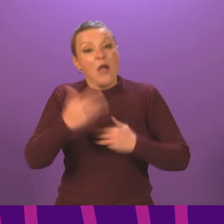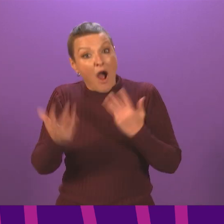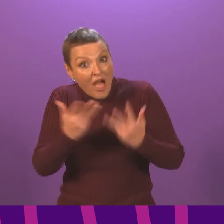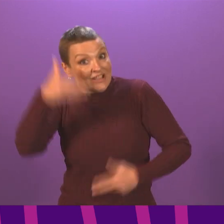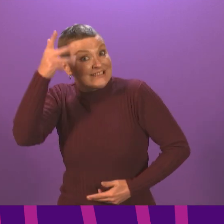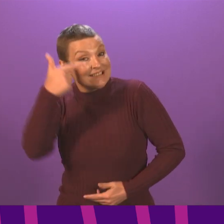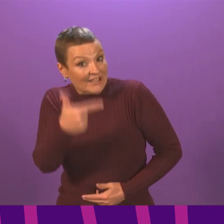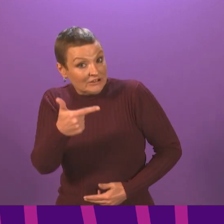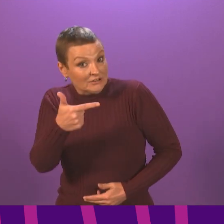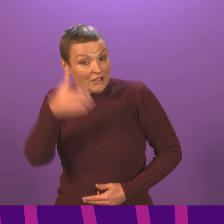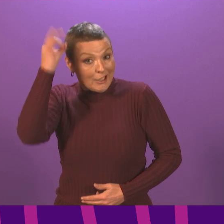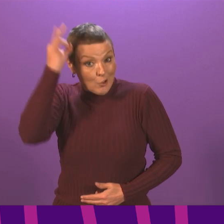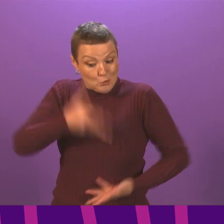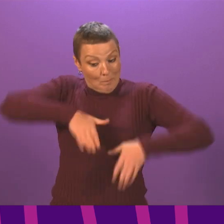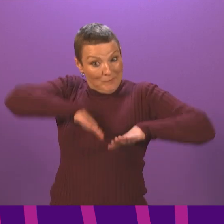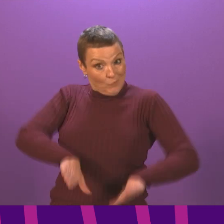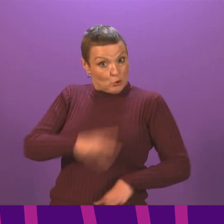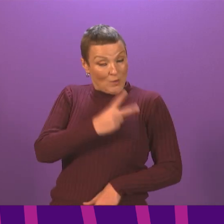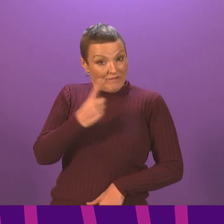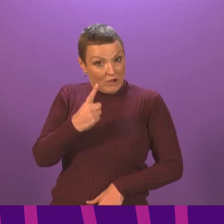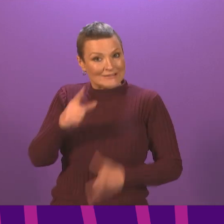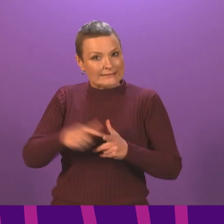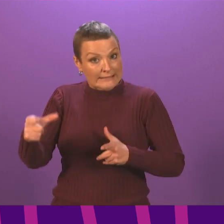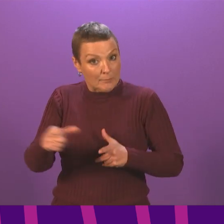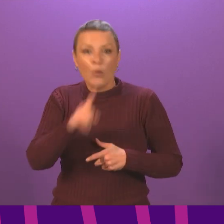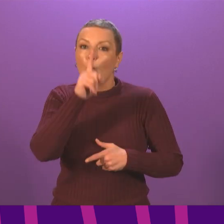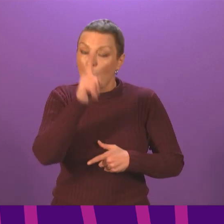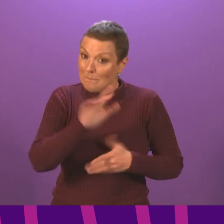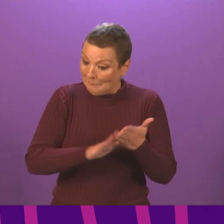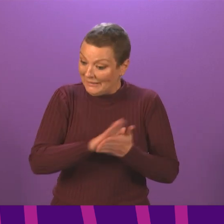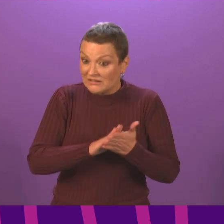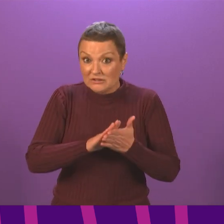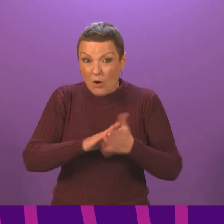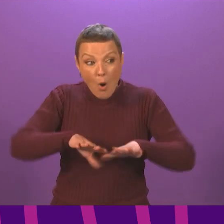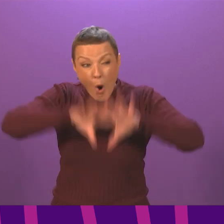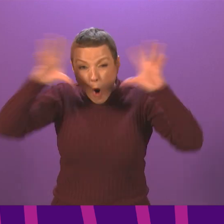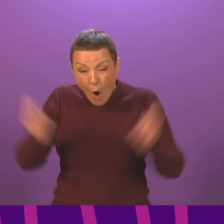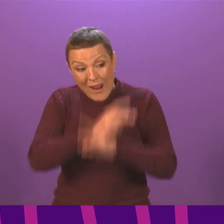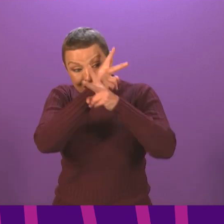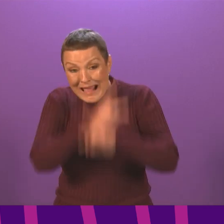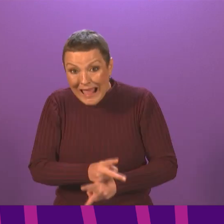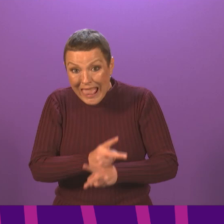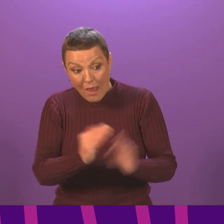additional seven local authorities before 21 December, with full roll-out across all